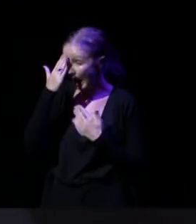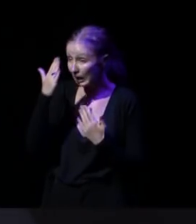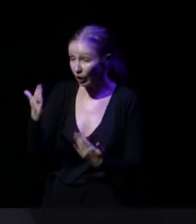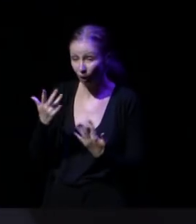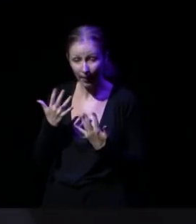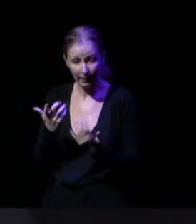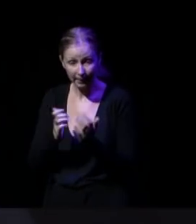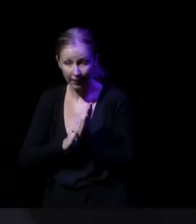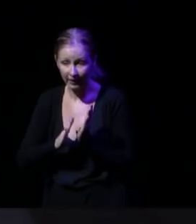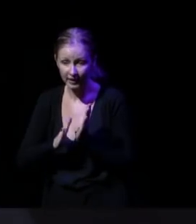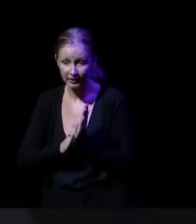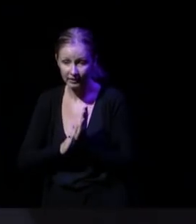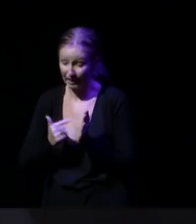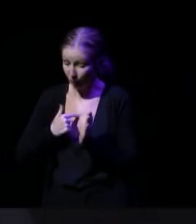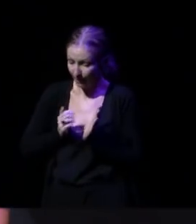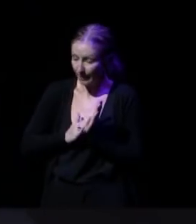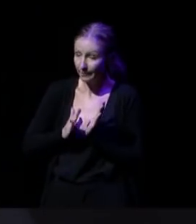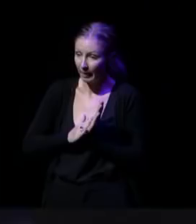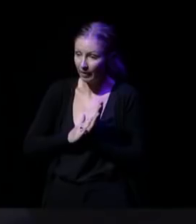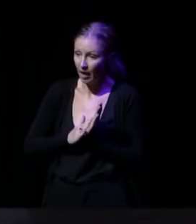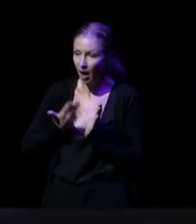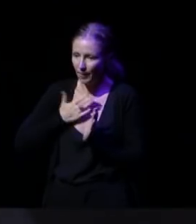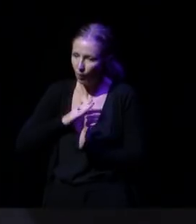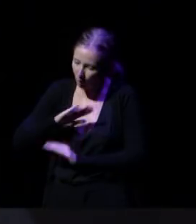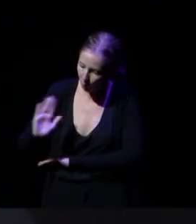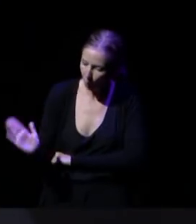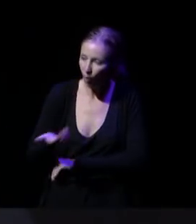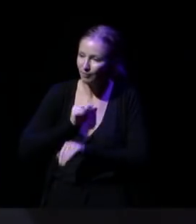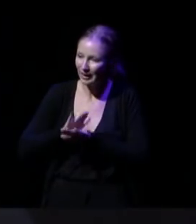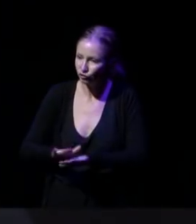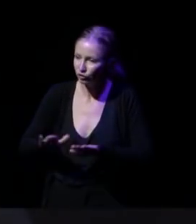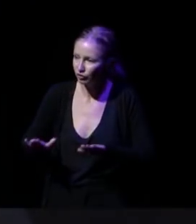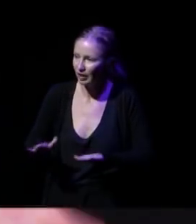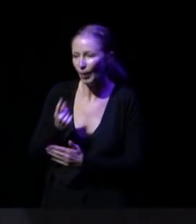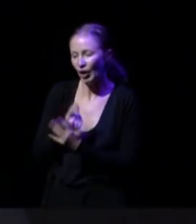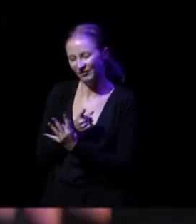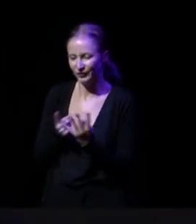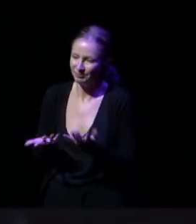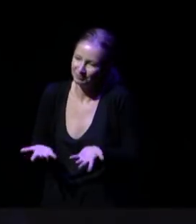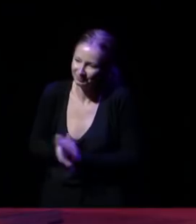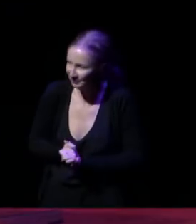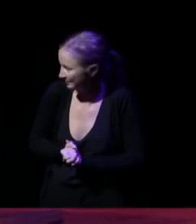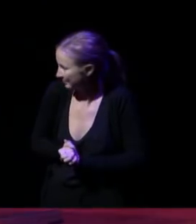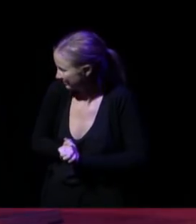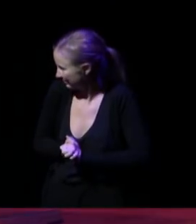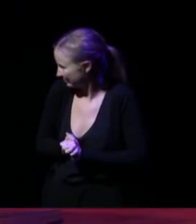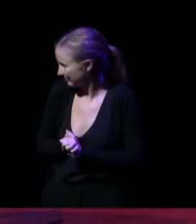I mean, we, as a mother myself, I want all of my children, I only have one, but I want all of my children to thrive, you know.